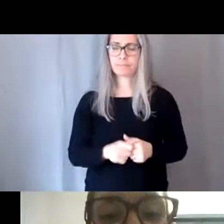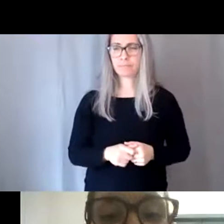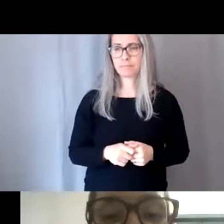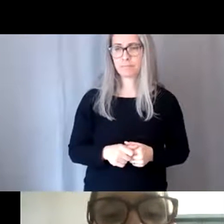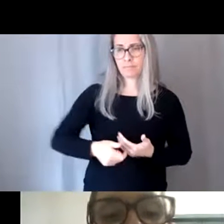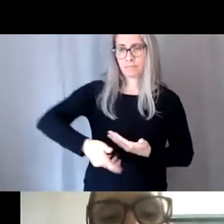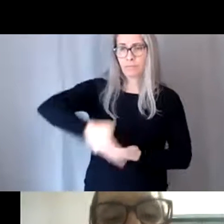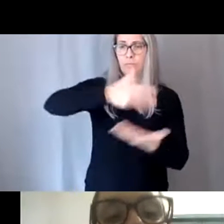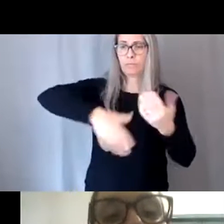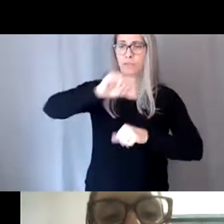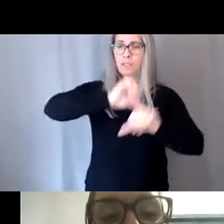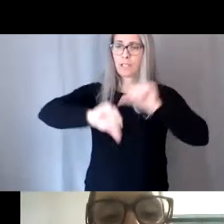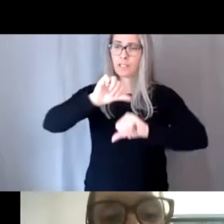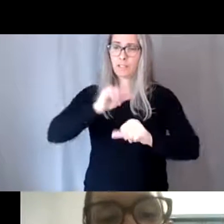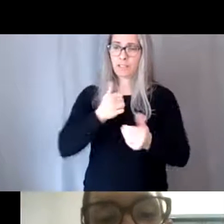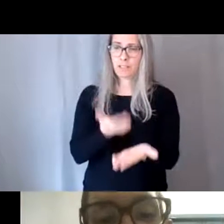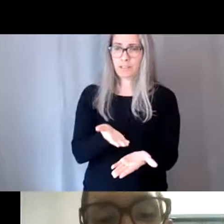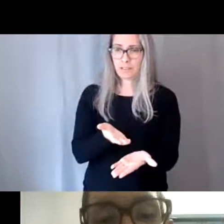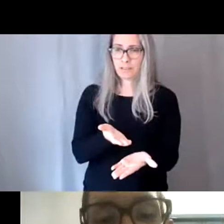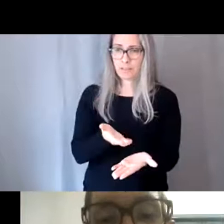influence for less pathologizing models of human